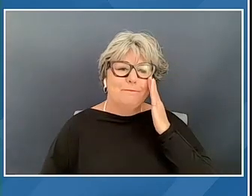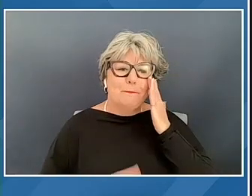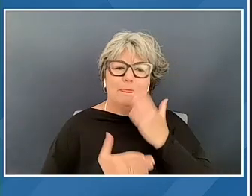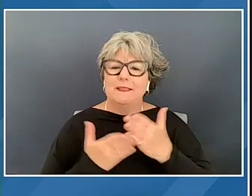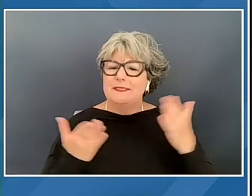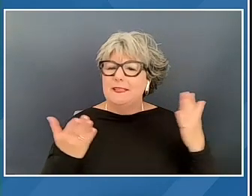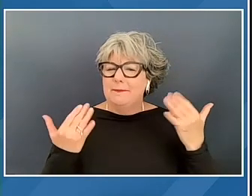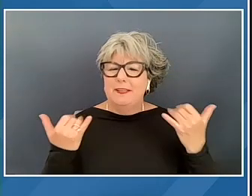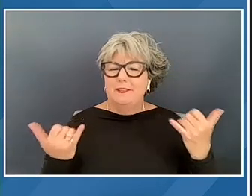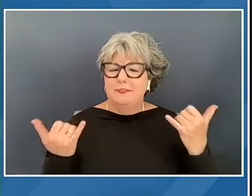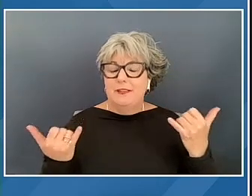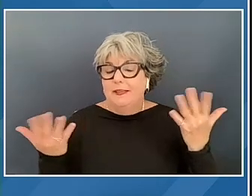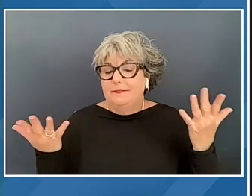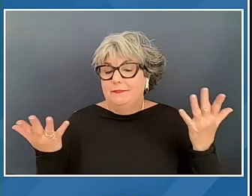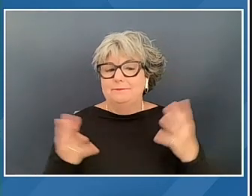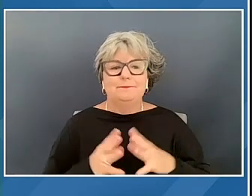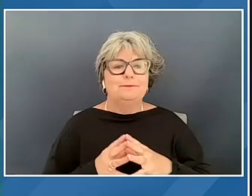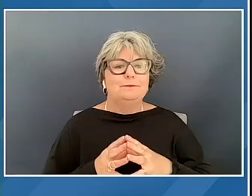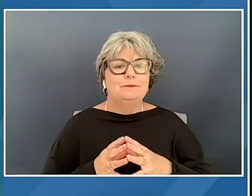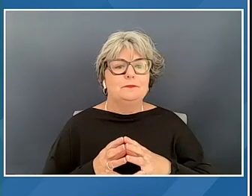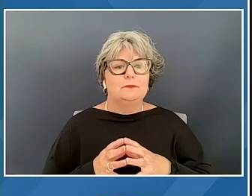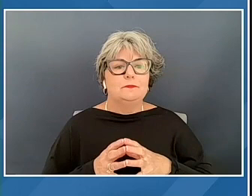We have about ten minutes.